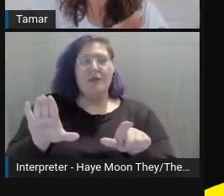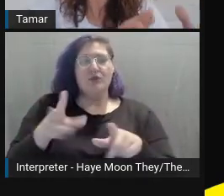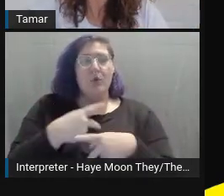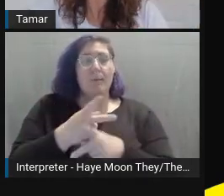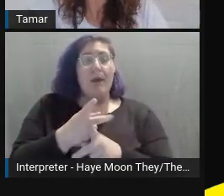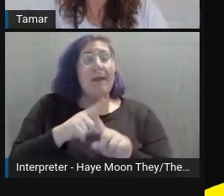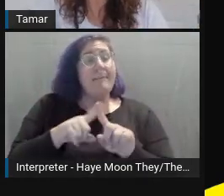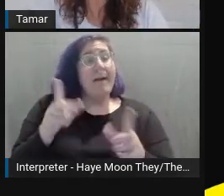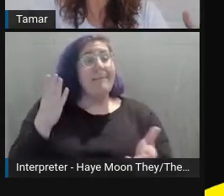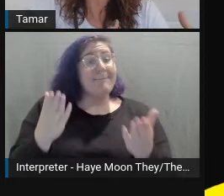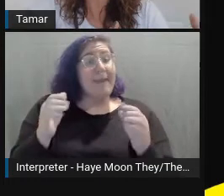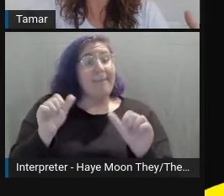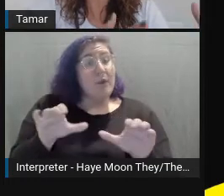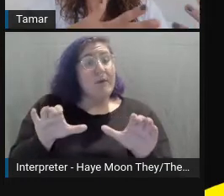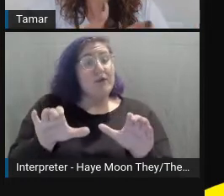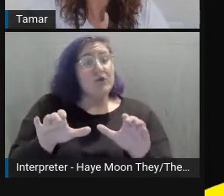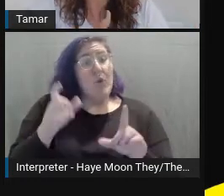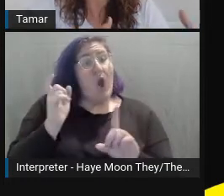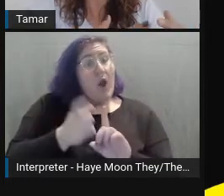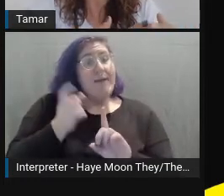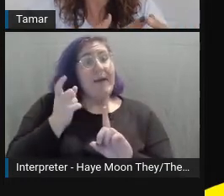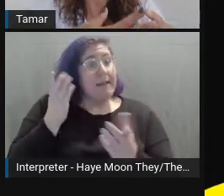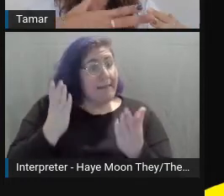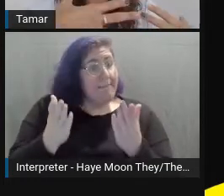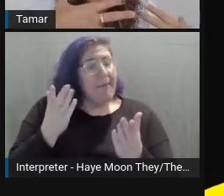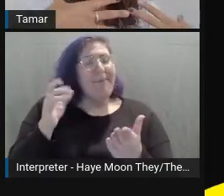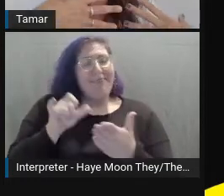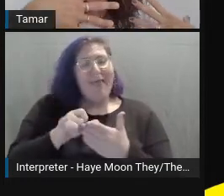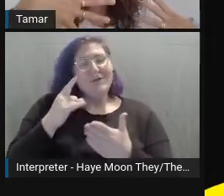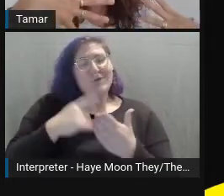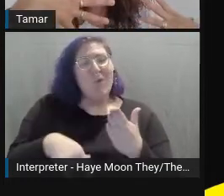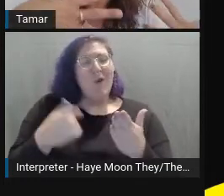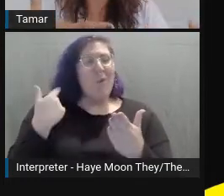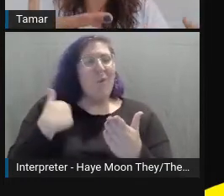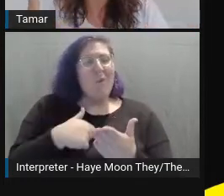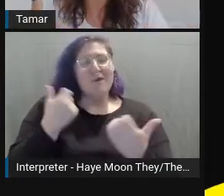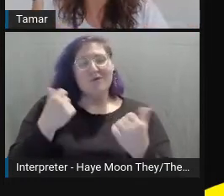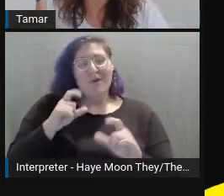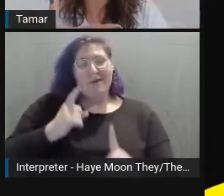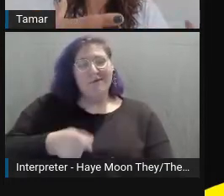This is what we're trying to test at SenseIT, and this is what I'm trying to bring to the world.